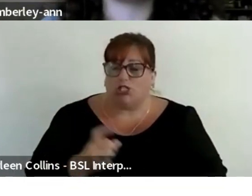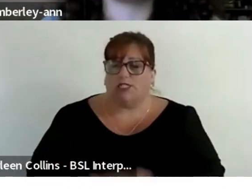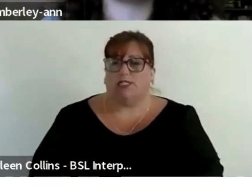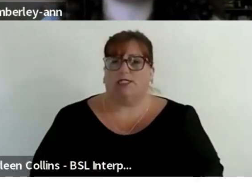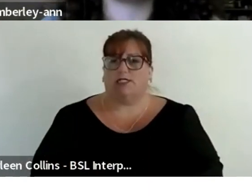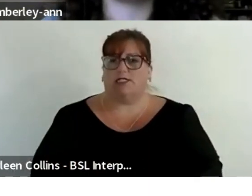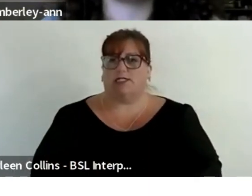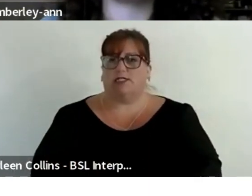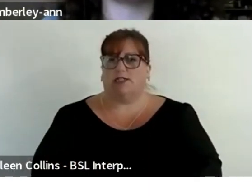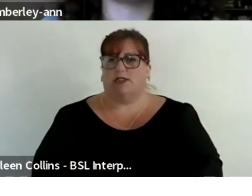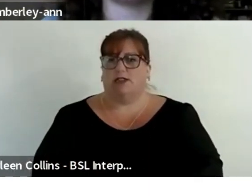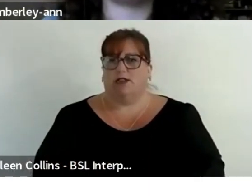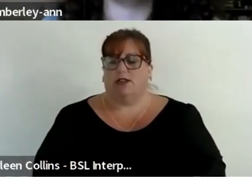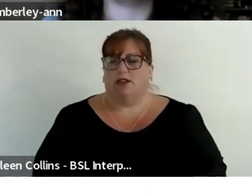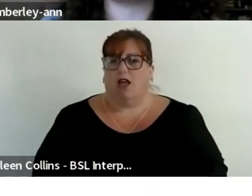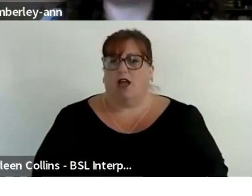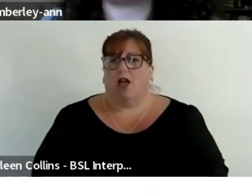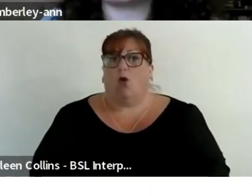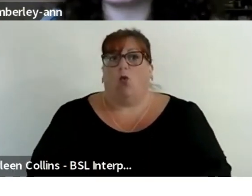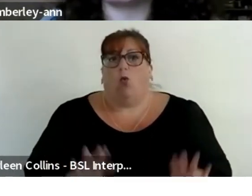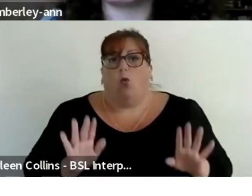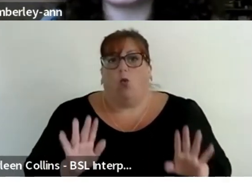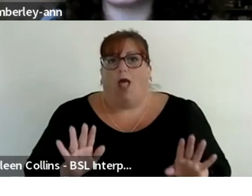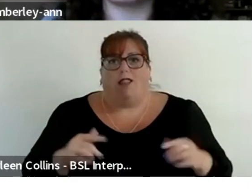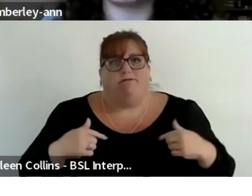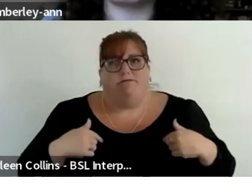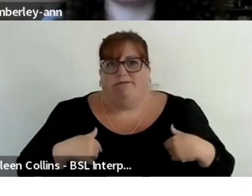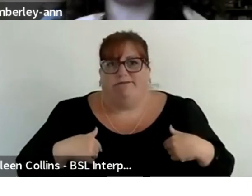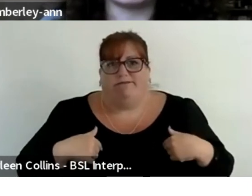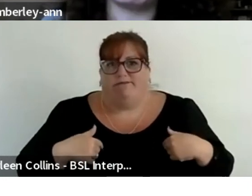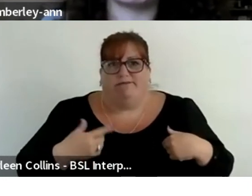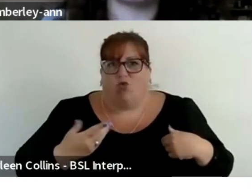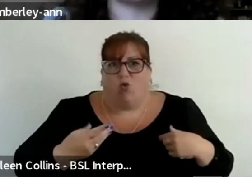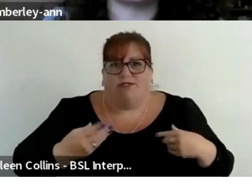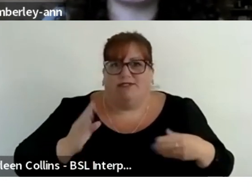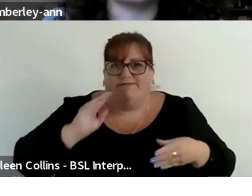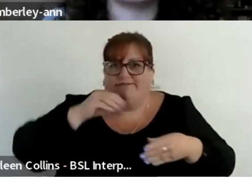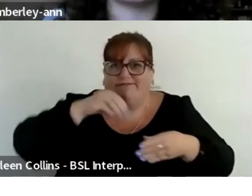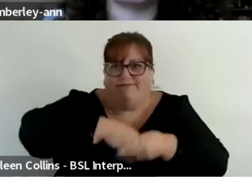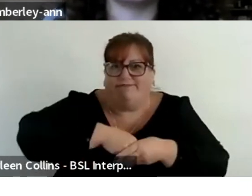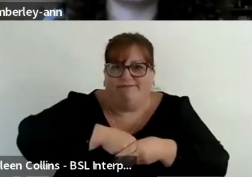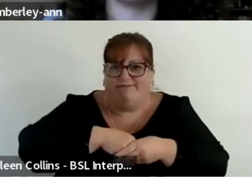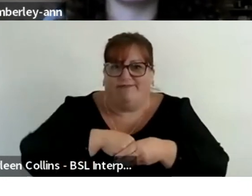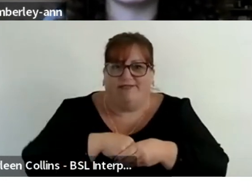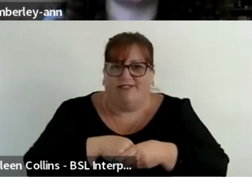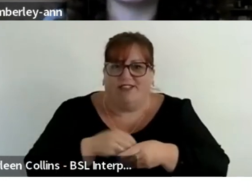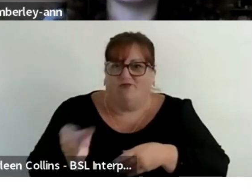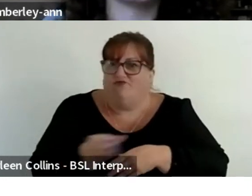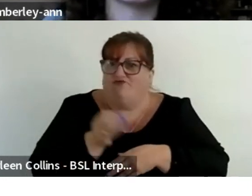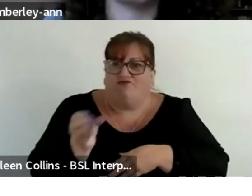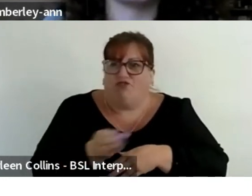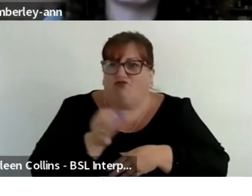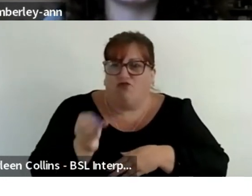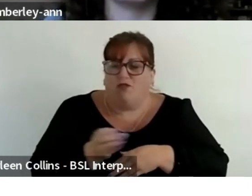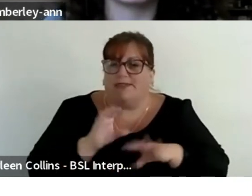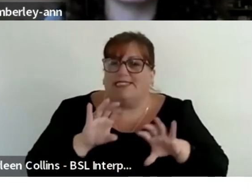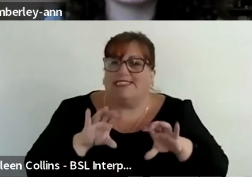I should preface with it I'm not in our recruitment team so don't have the depth of information to share. It's something we can follow up on.